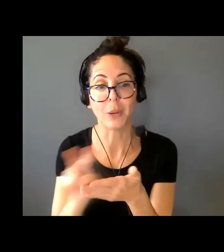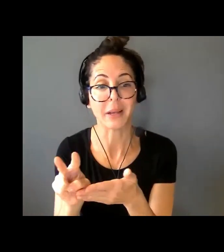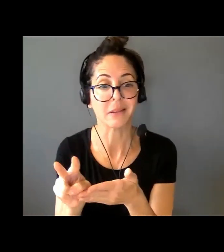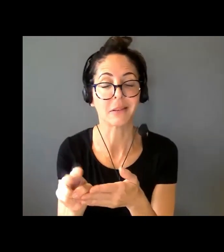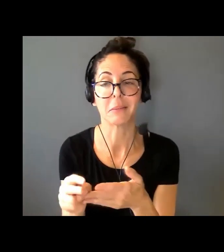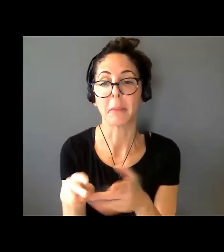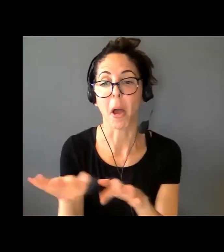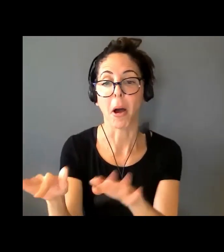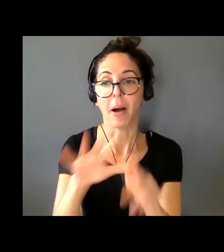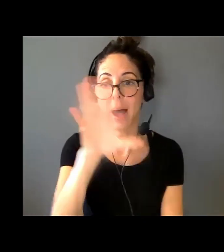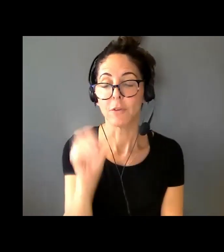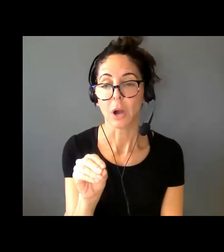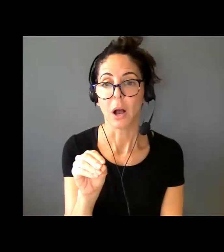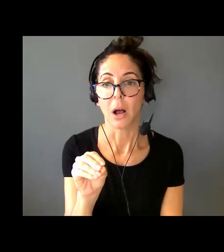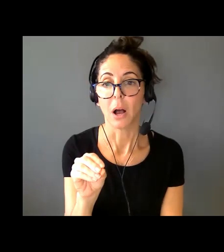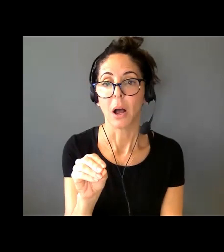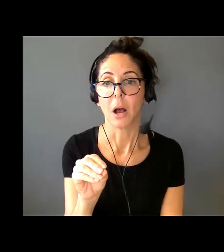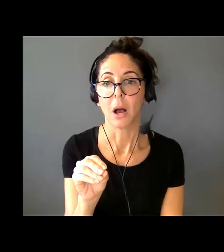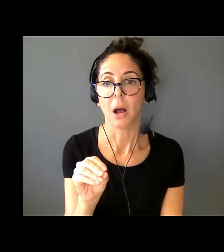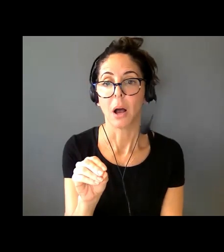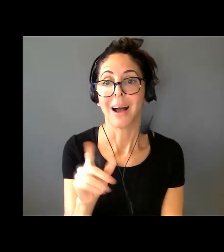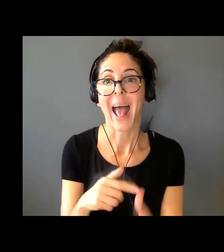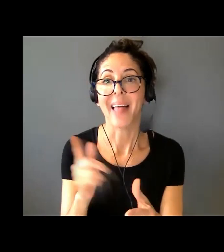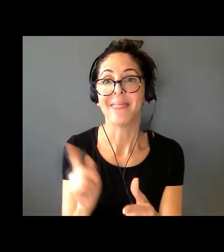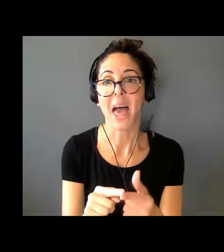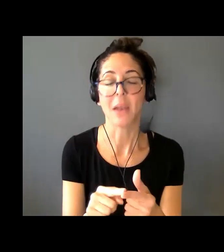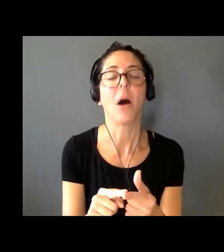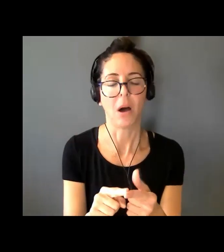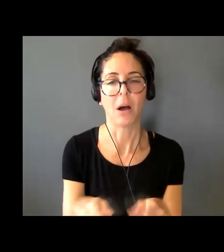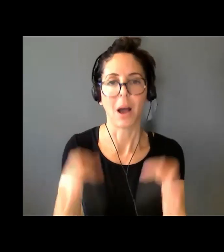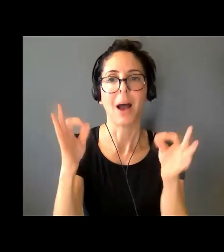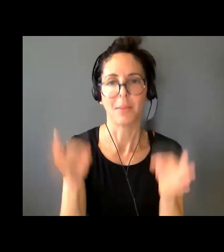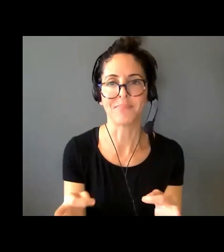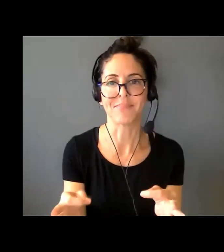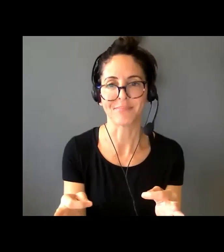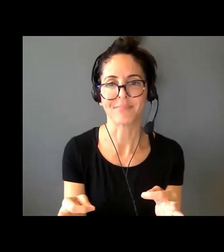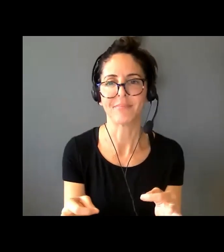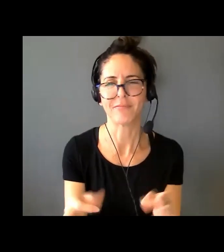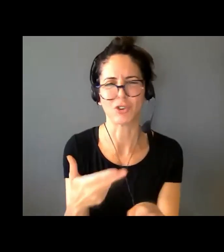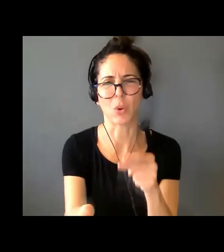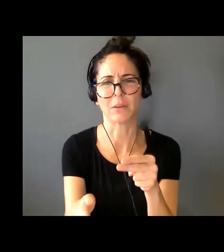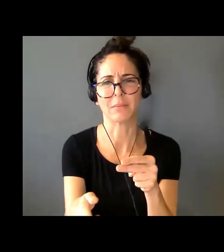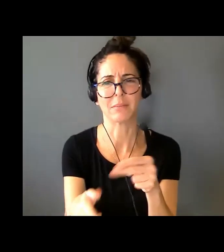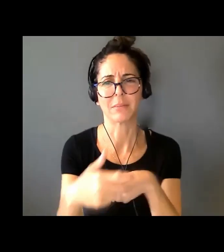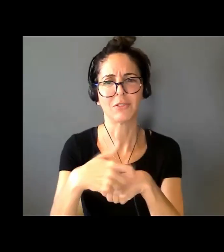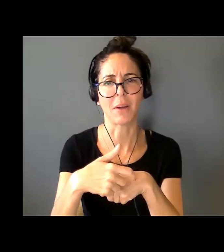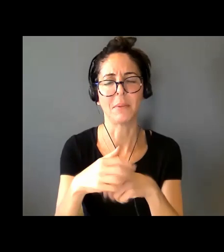you know, and then drawing ambiguous conclusions on issues on the ground. Which we can all agree,